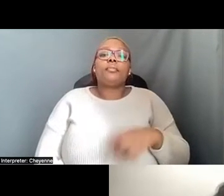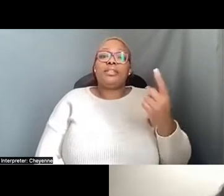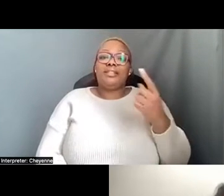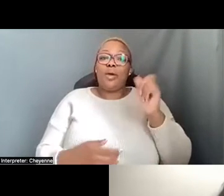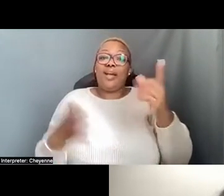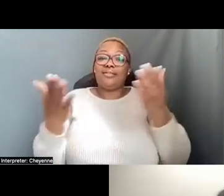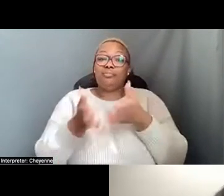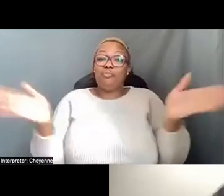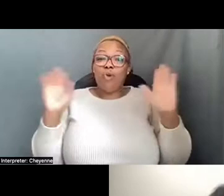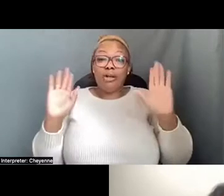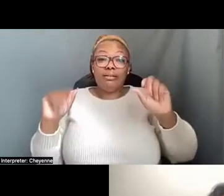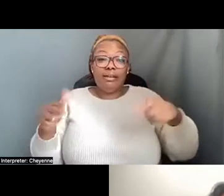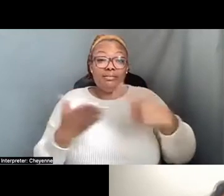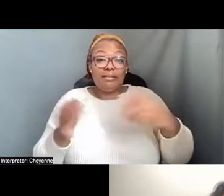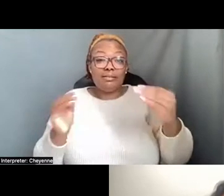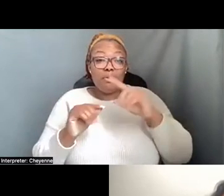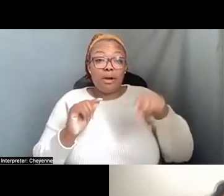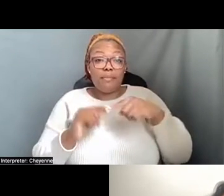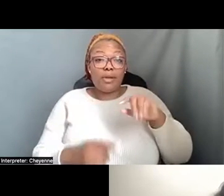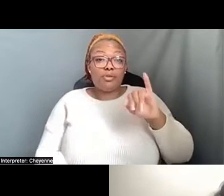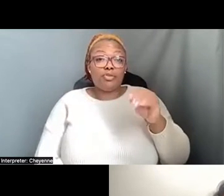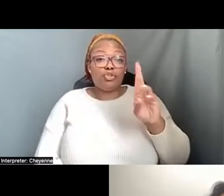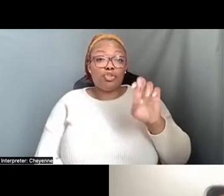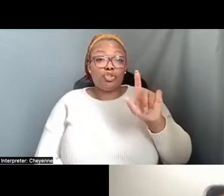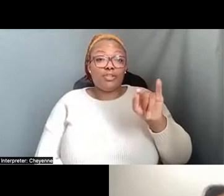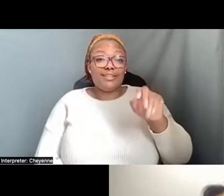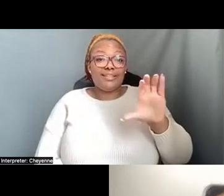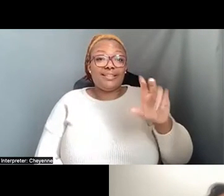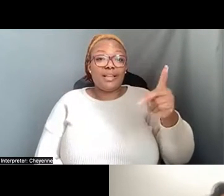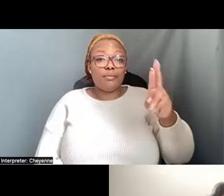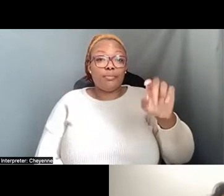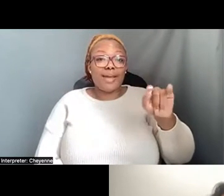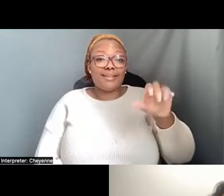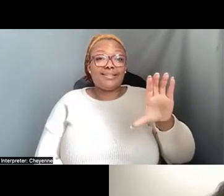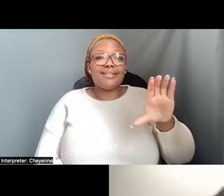Someone asked broadly can you talk more about journalistic practice?